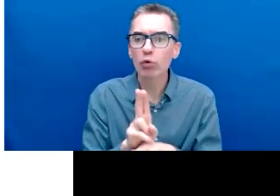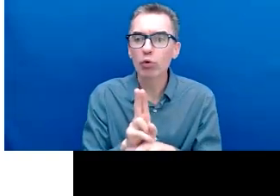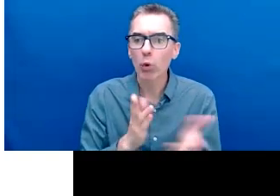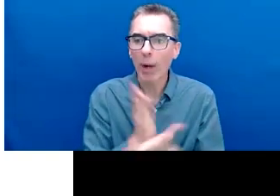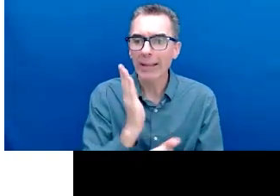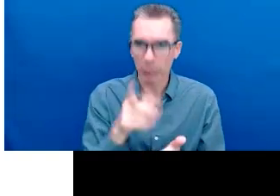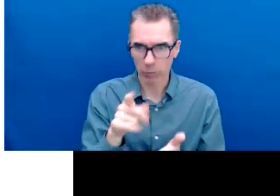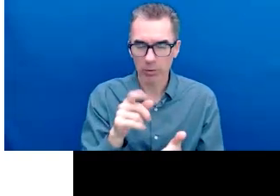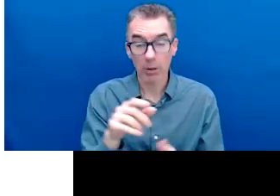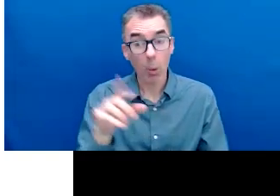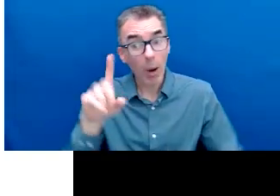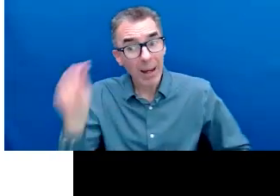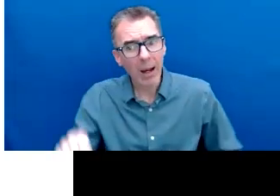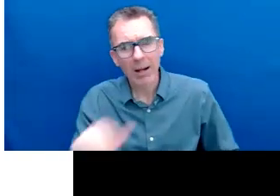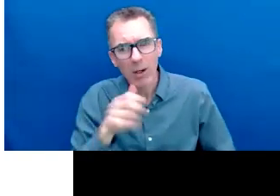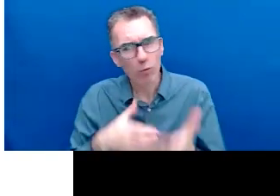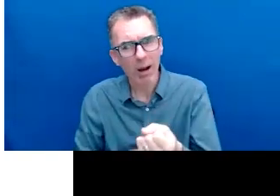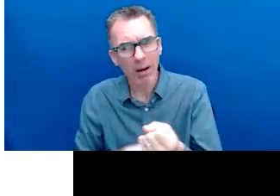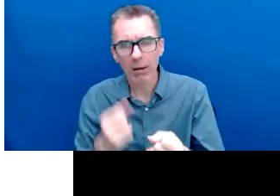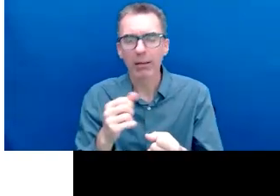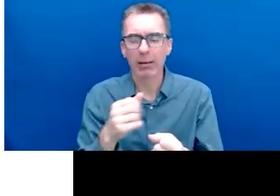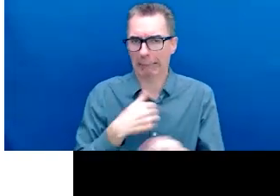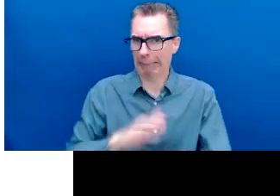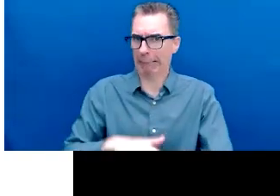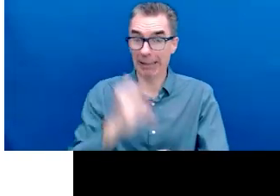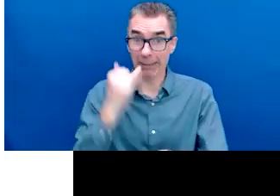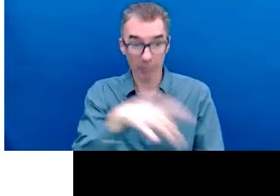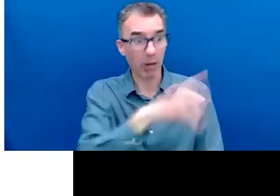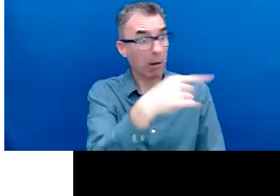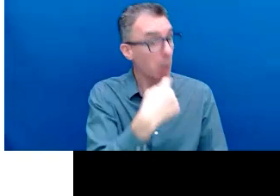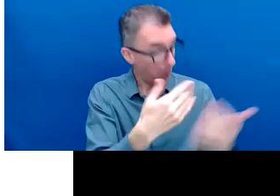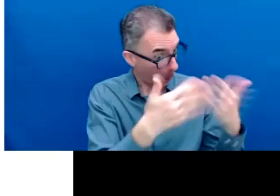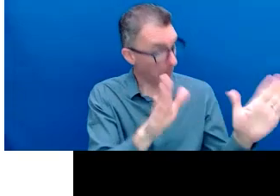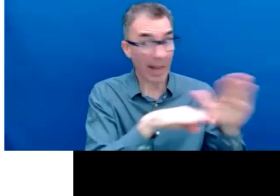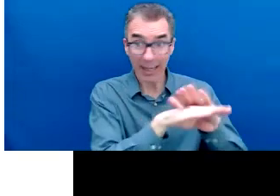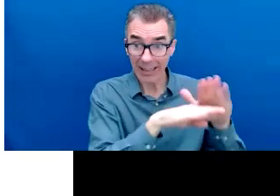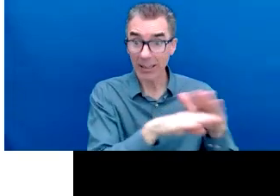I do recommend that when you find something even if it says it's open access or Creative Commons license,